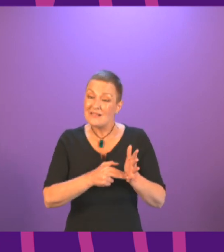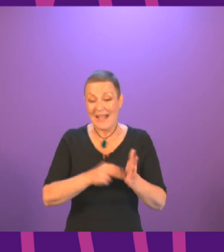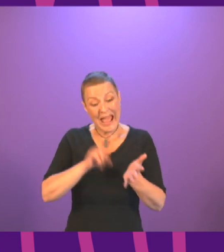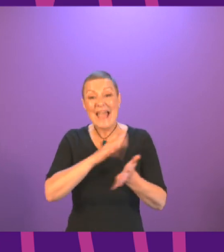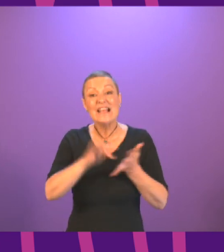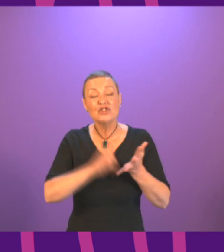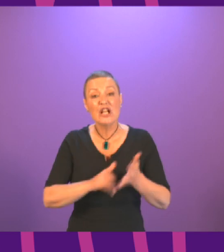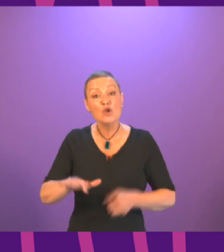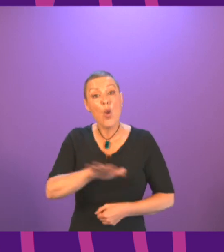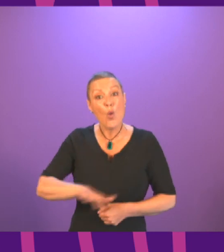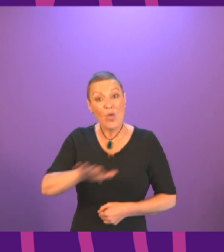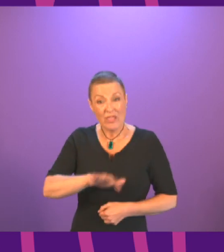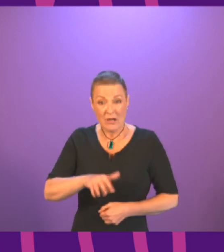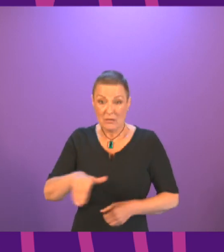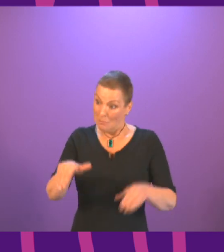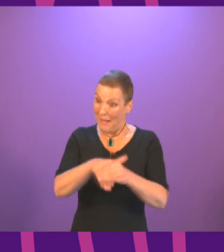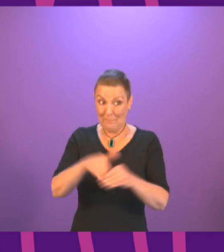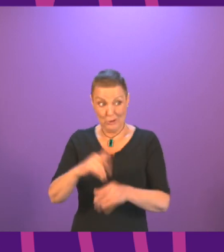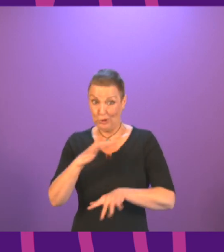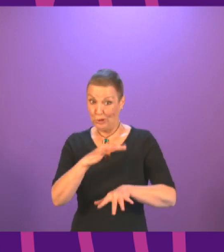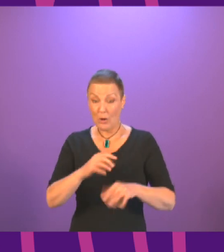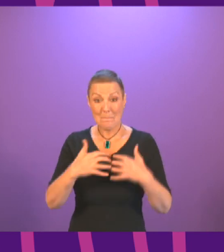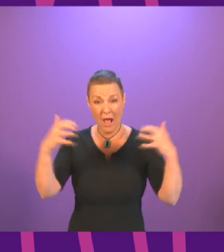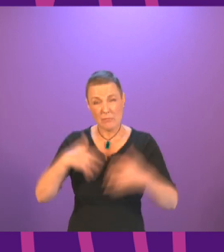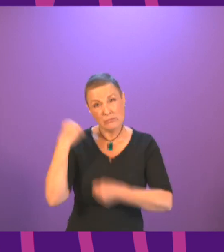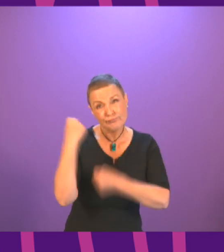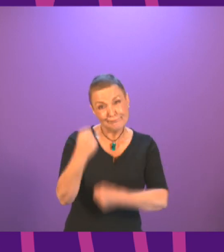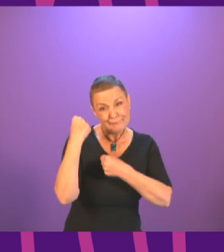Lothian members who are demonstrating outside the Parliament on behalf of their colleagues